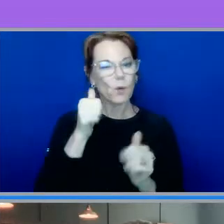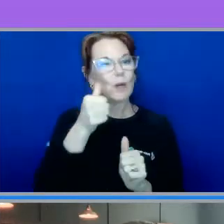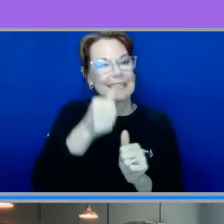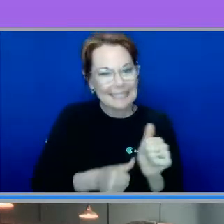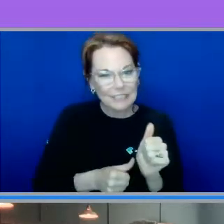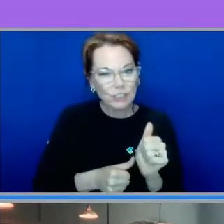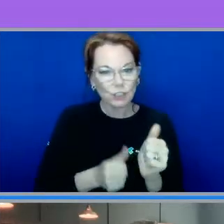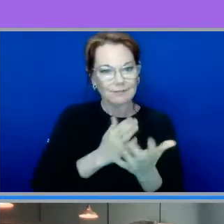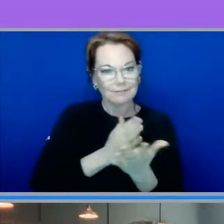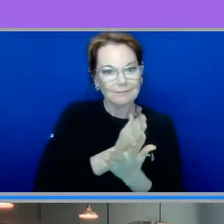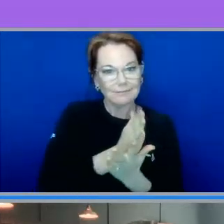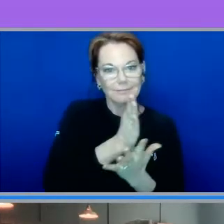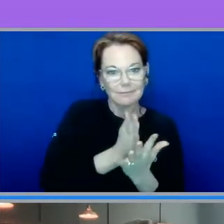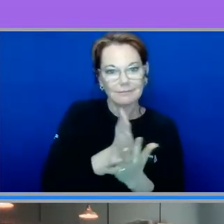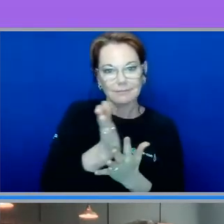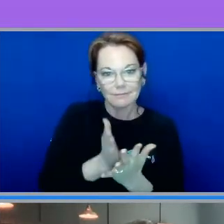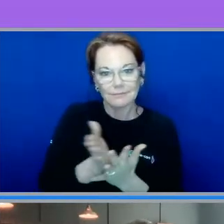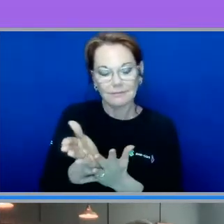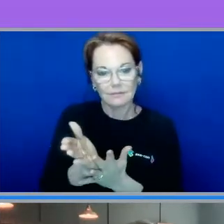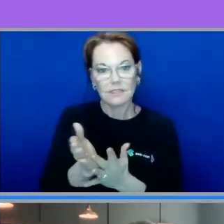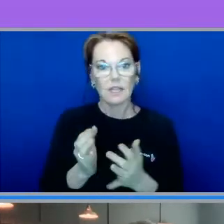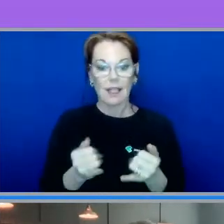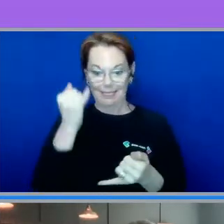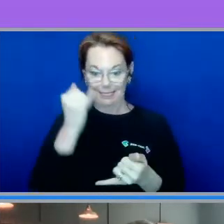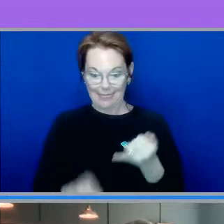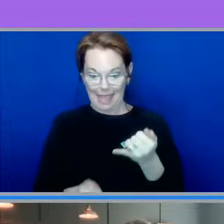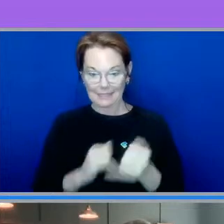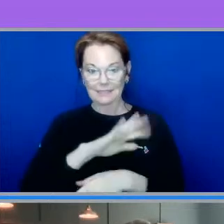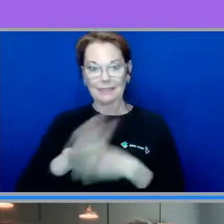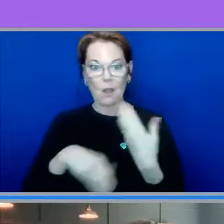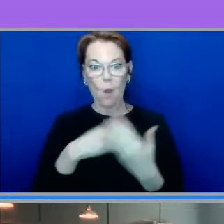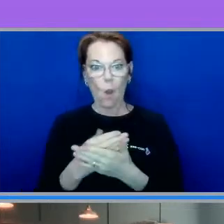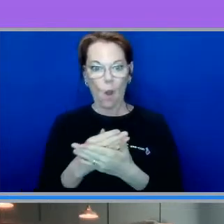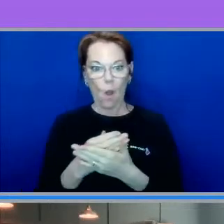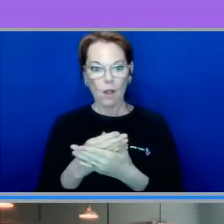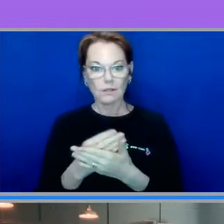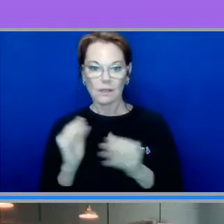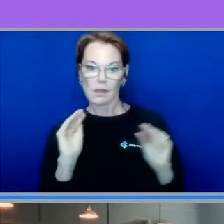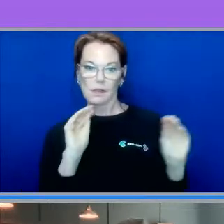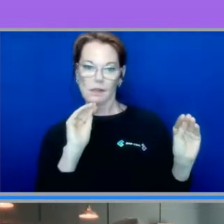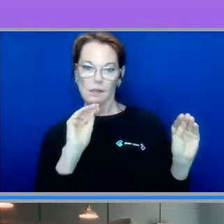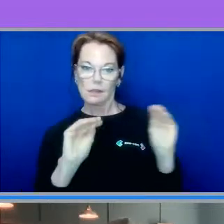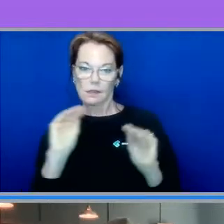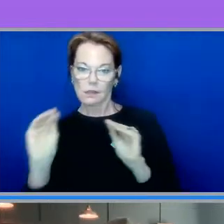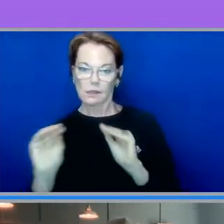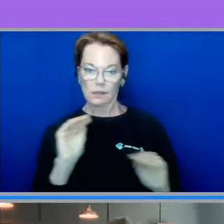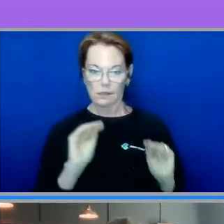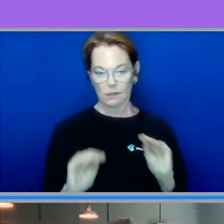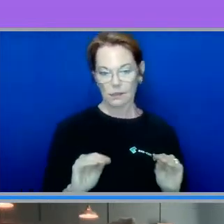And then lastly, you want to put all of these puzzle pieces together. And the reason we're doing that is because now you